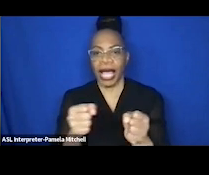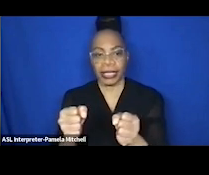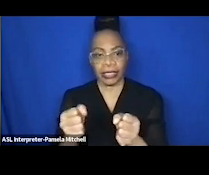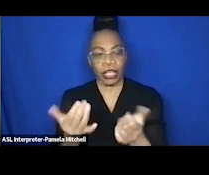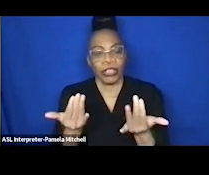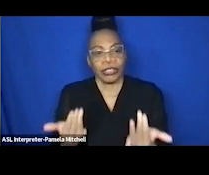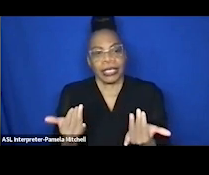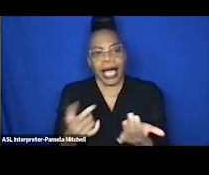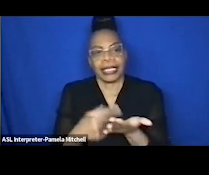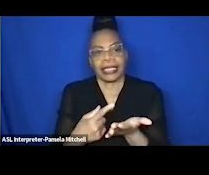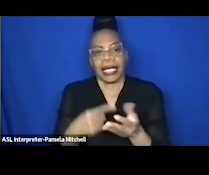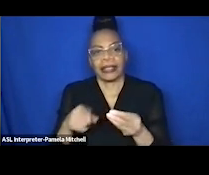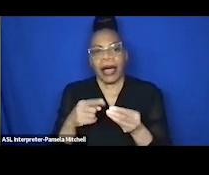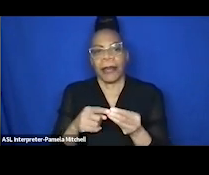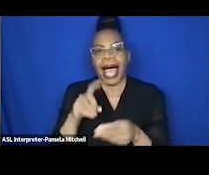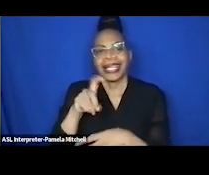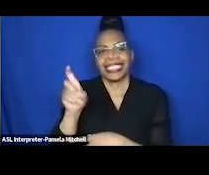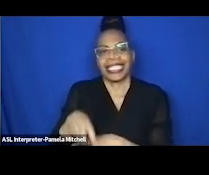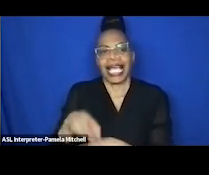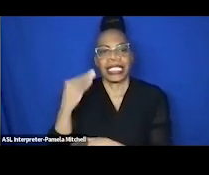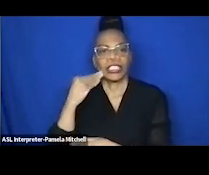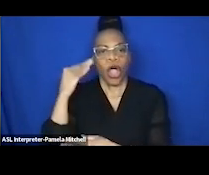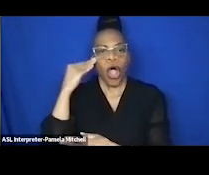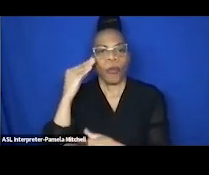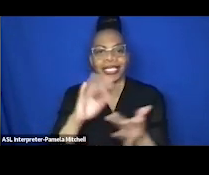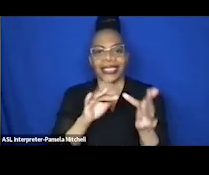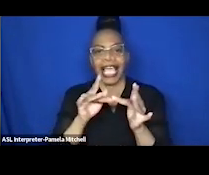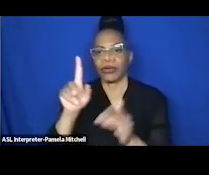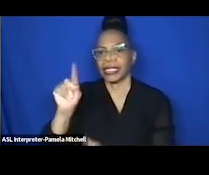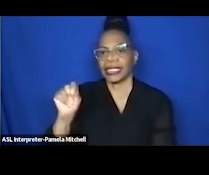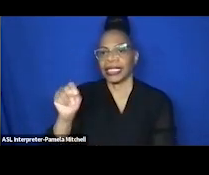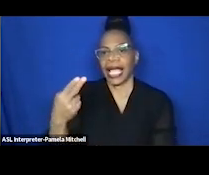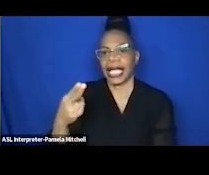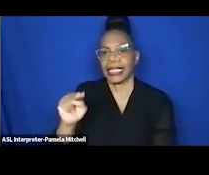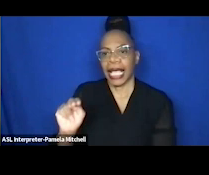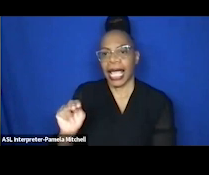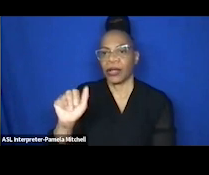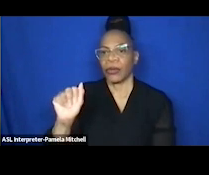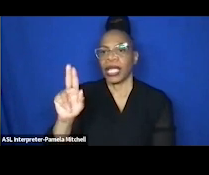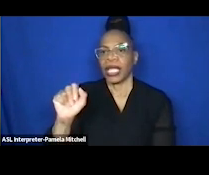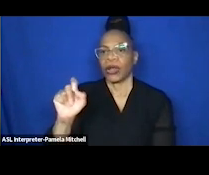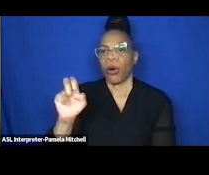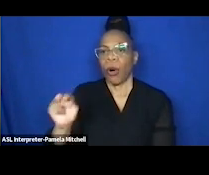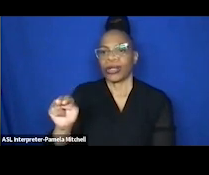and tell you a little bit about Texas Homeless Network. So we are an Austin, Texas-based nonprofit organization